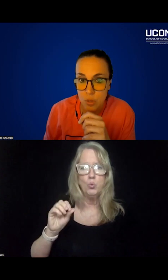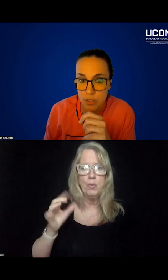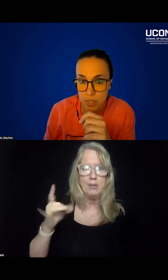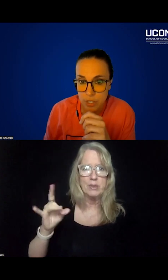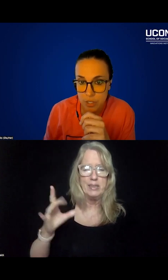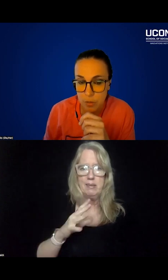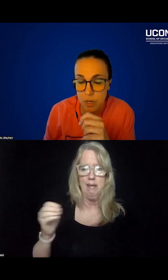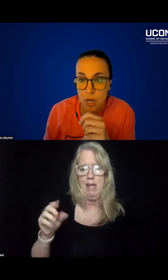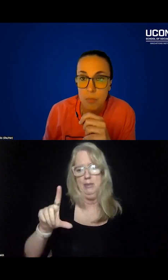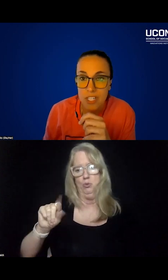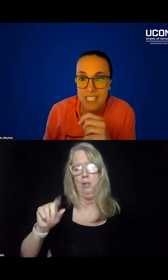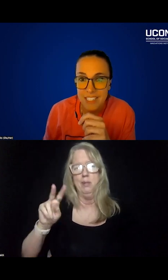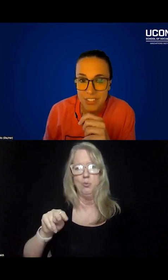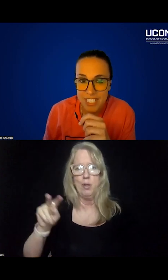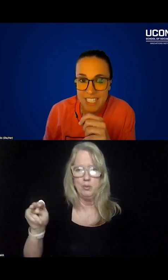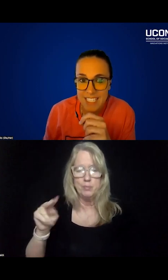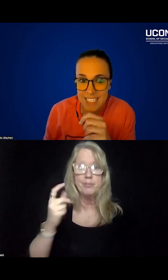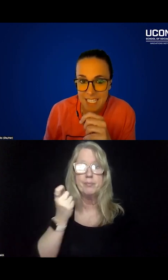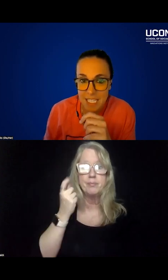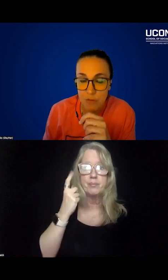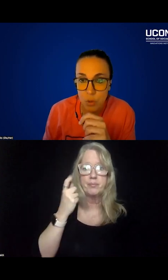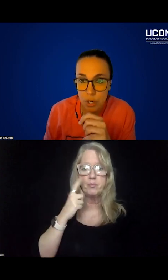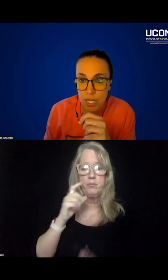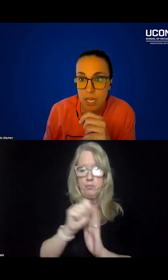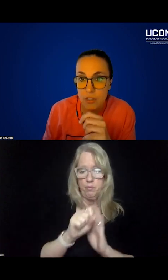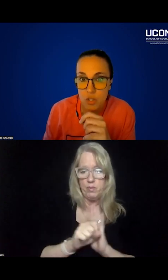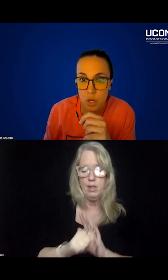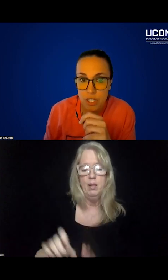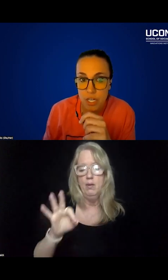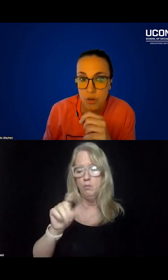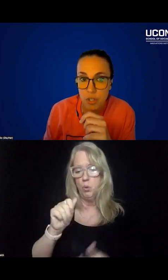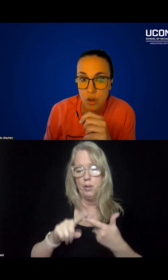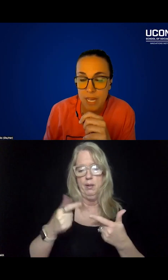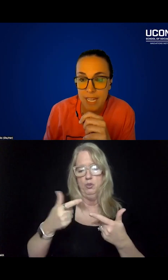2022. PARTICULARLY, IN STATES LIKE FLORIDA, GEORGIA, OKLAHOMA